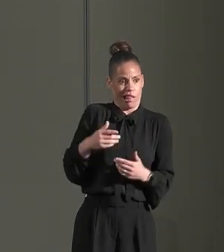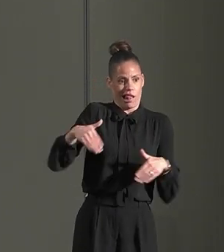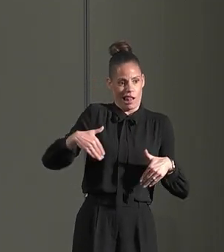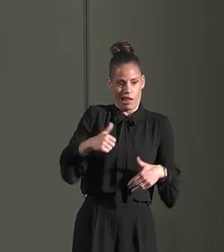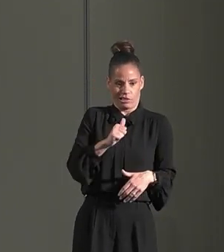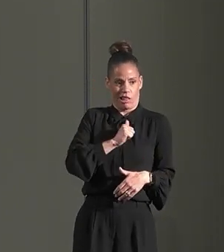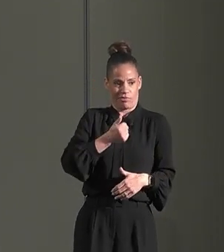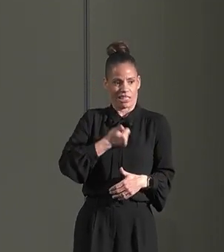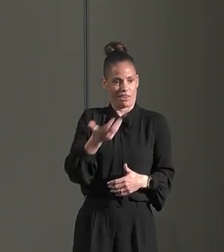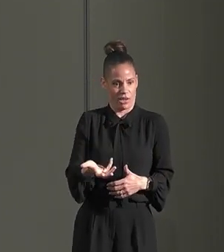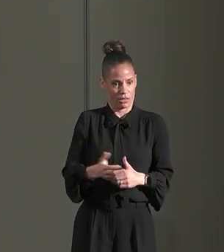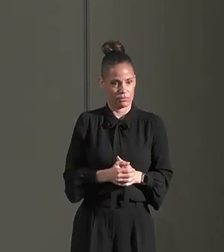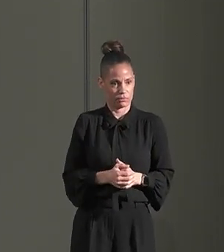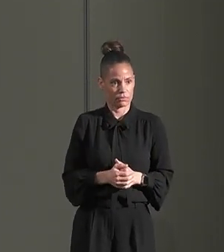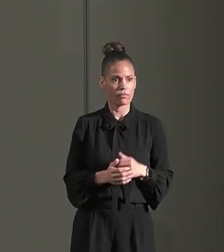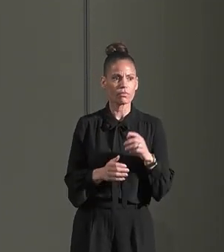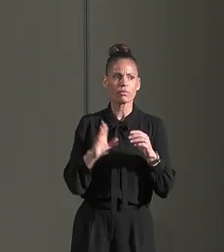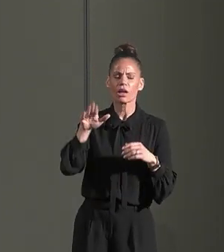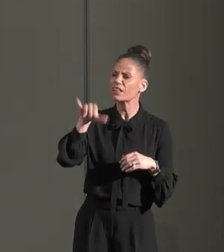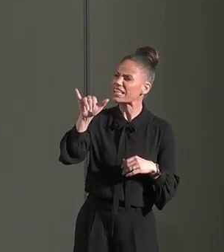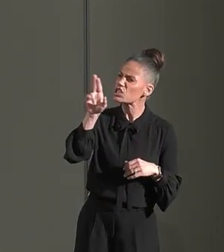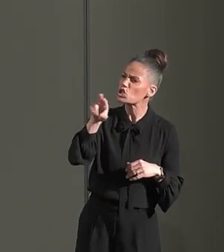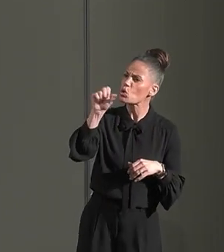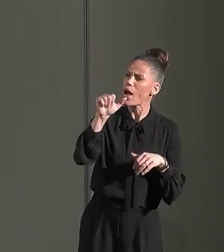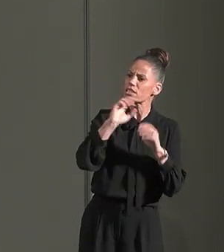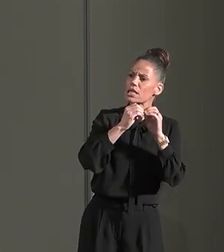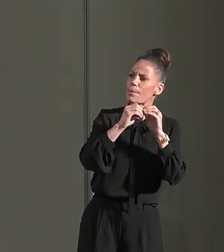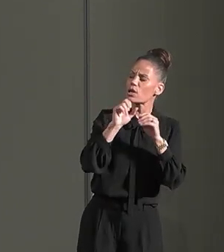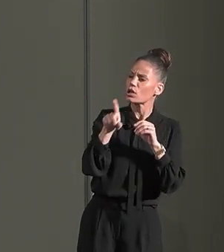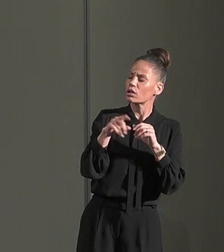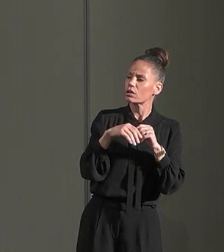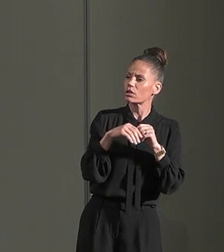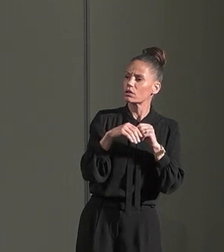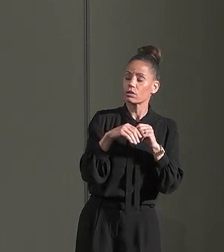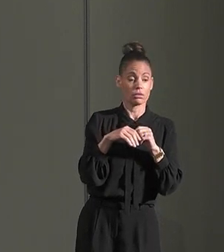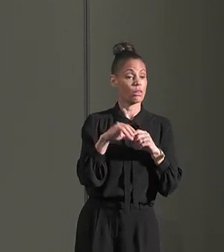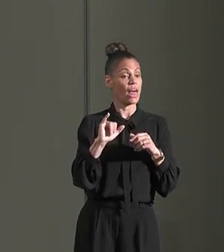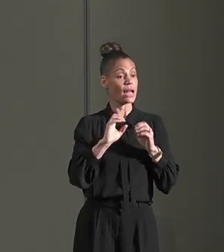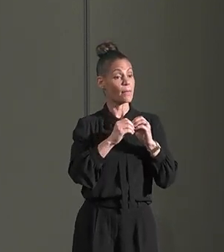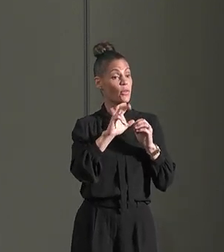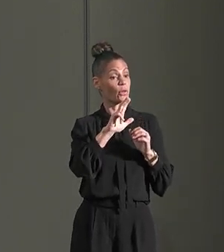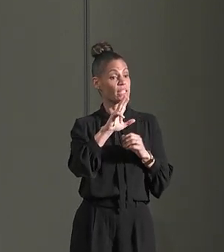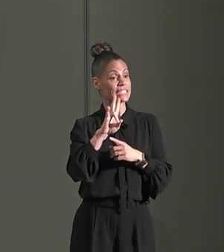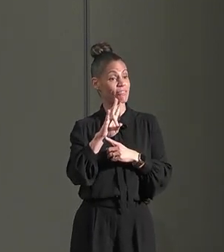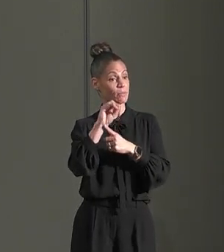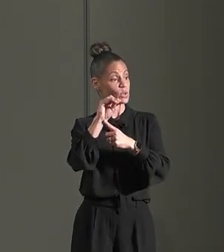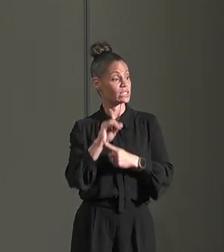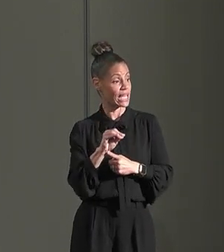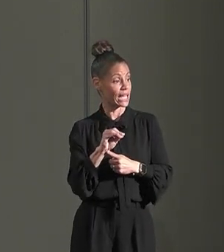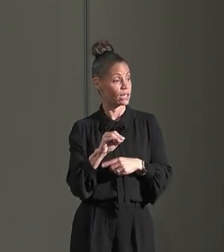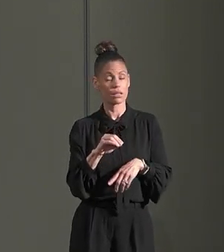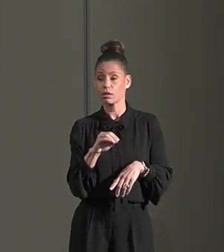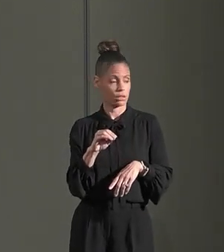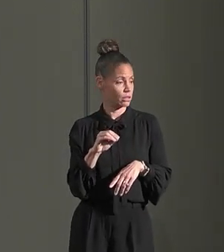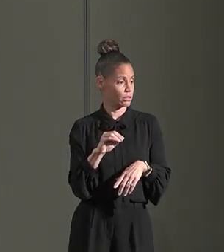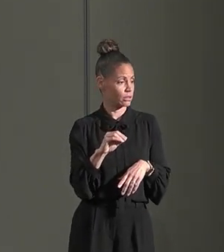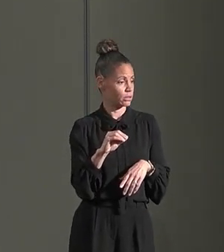Is that a U.S. number. >> RICK JOHNSON: The number